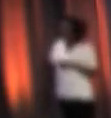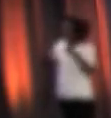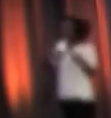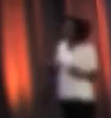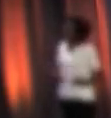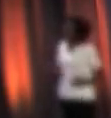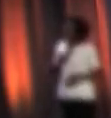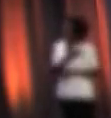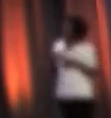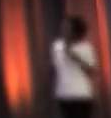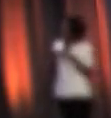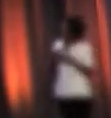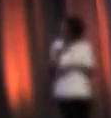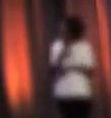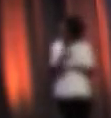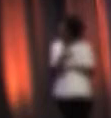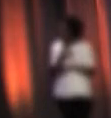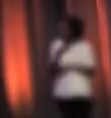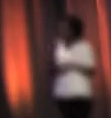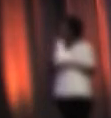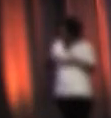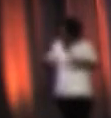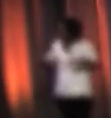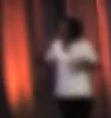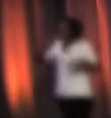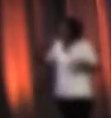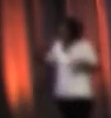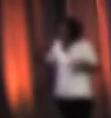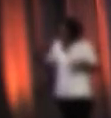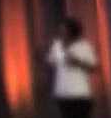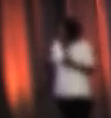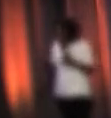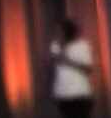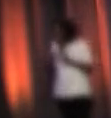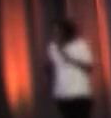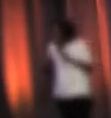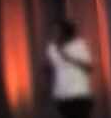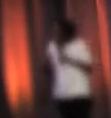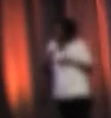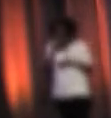around a white table and playing with the devices; the second image on the right has two very cheeky members of